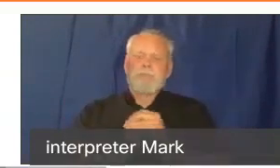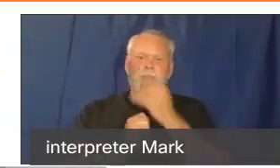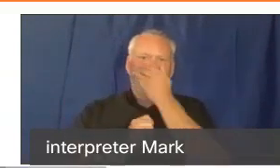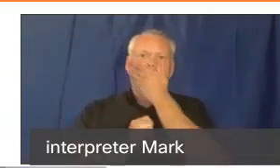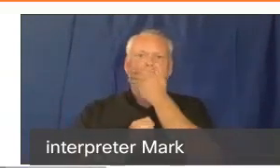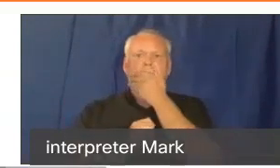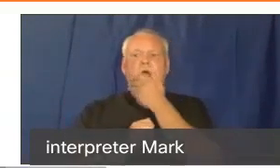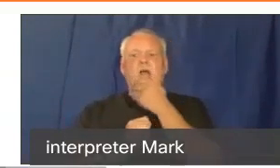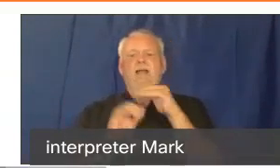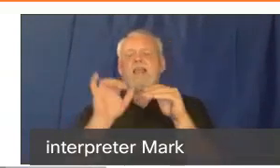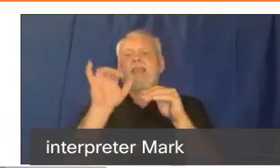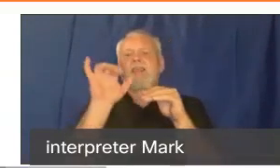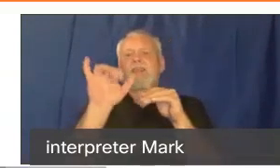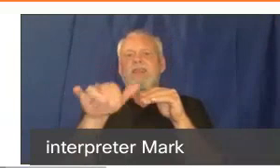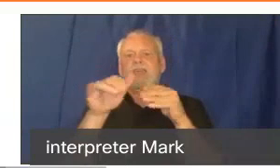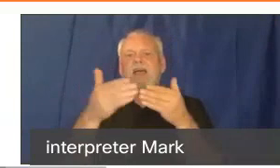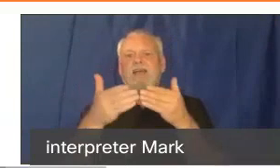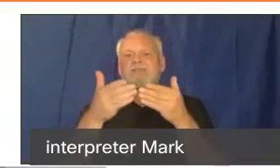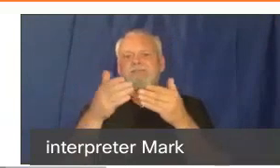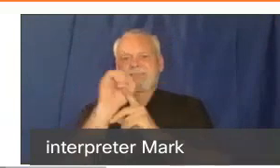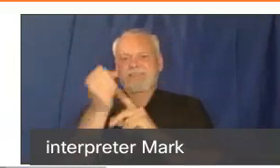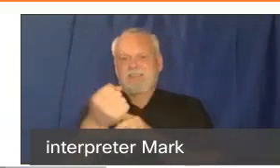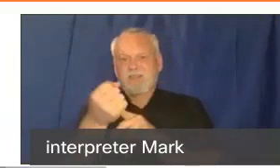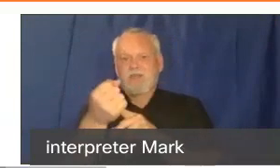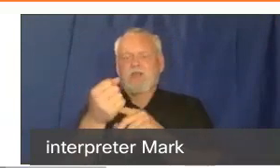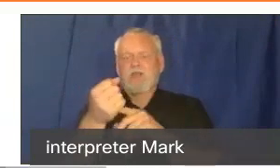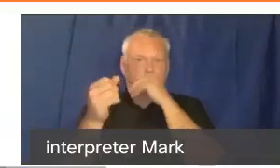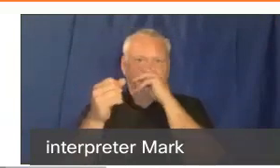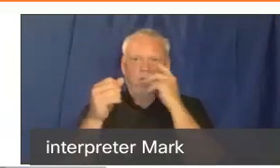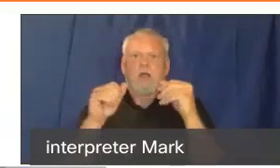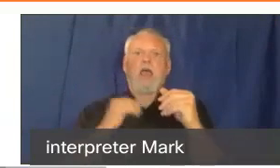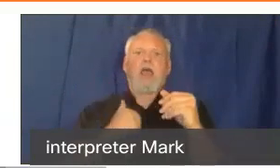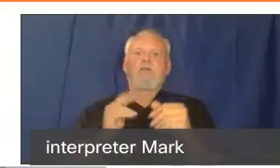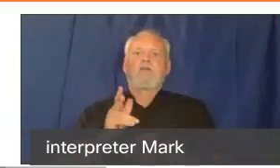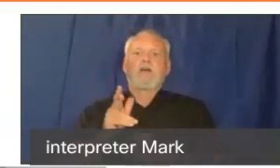That presents situation where you could end up with a collision with a, with a cyclist.